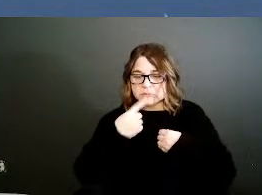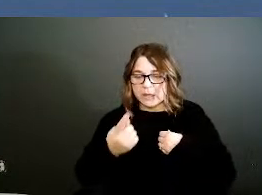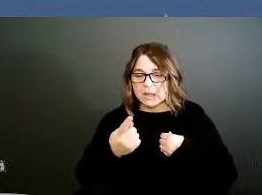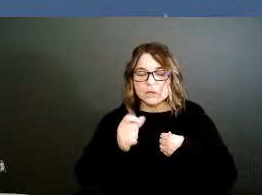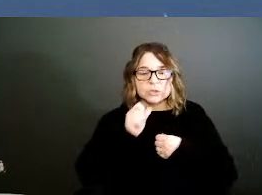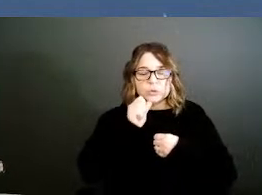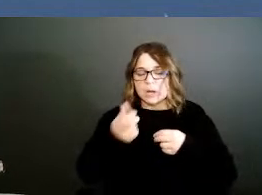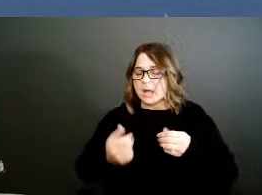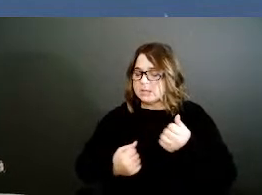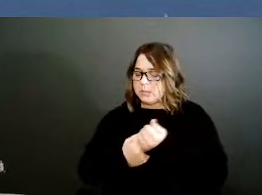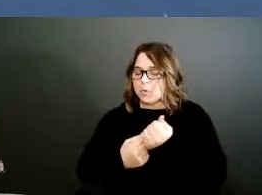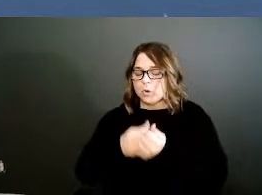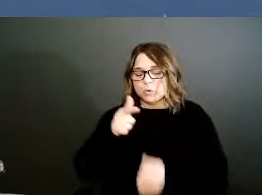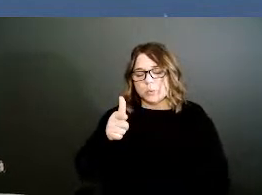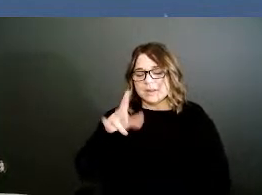I HAVE WORKED IN THE NONPROFIT SECTOR FOR 15 YEARS AS